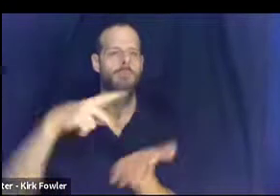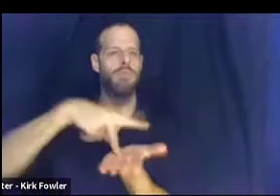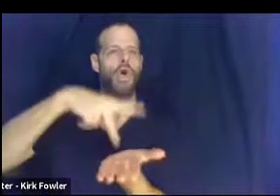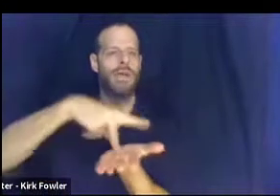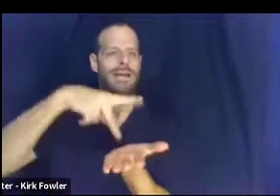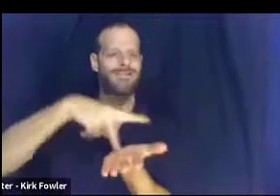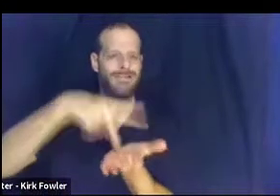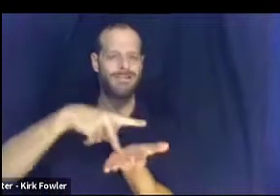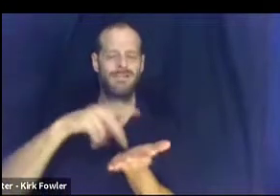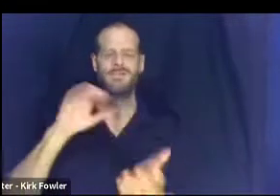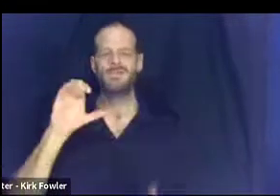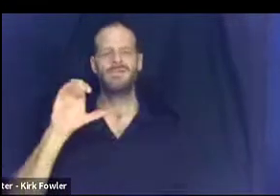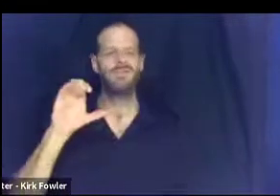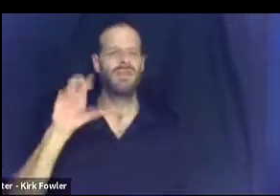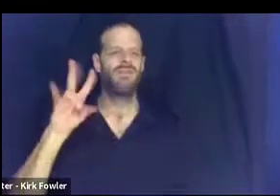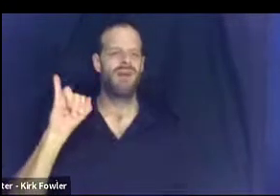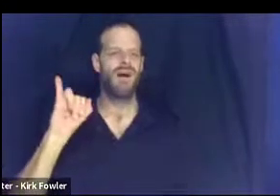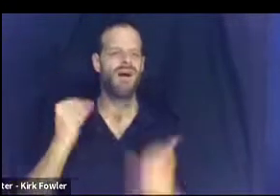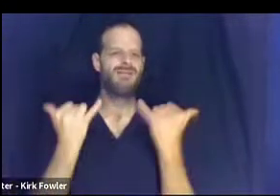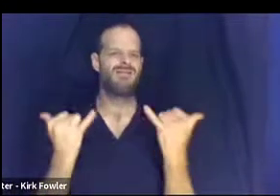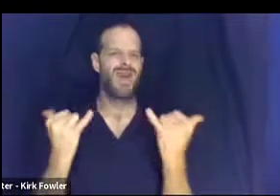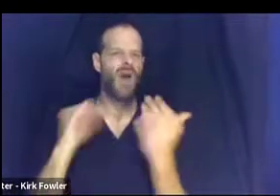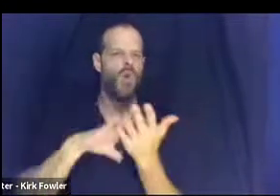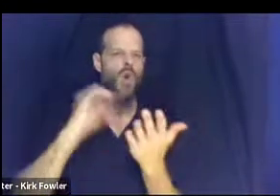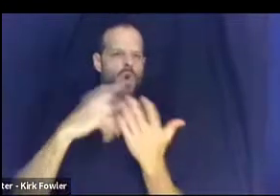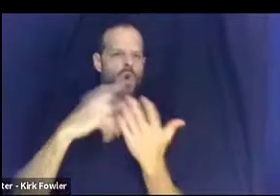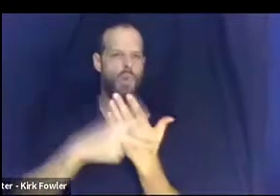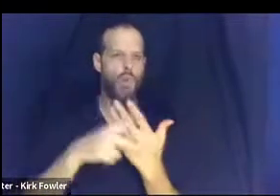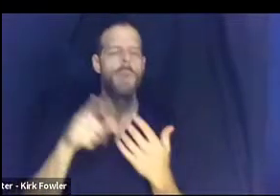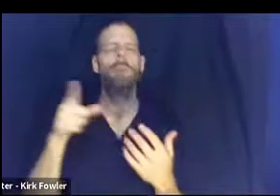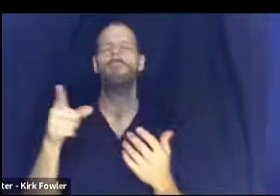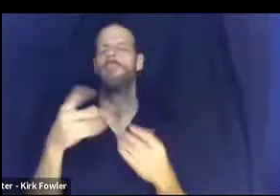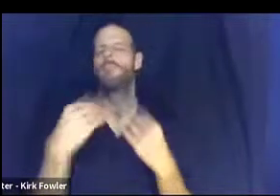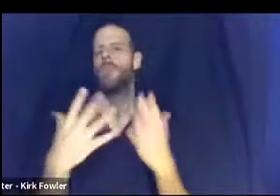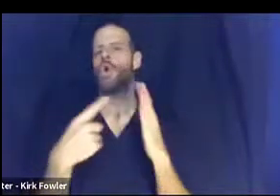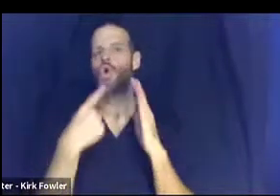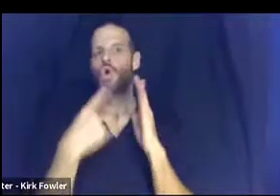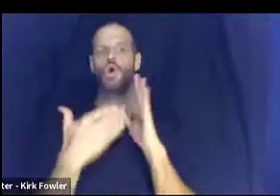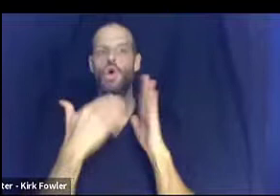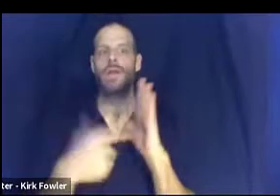project now. And she gave a good example of a sequence board for her son